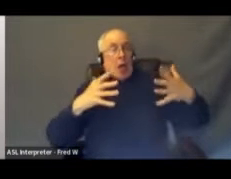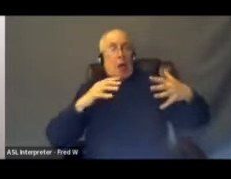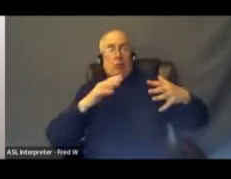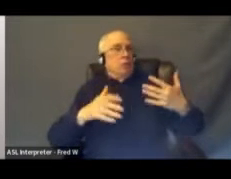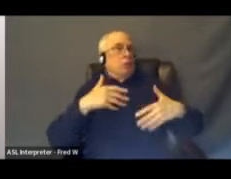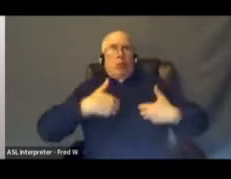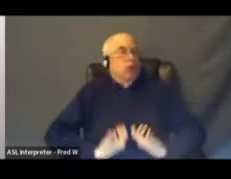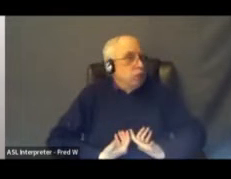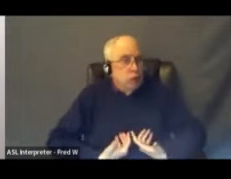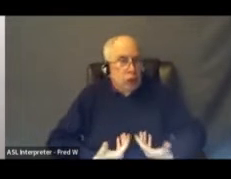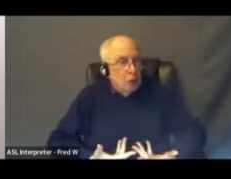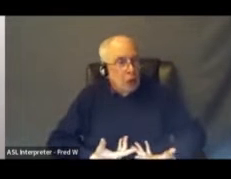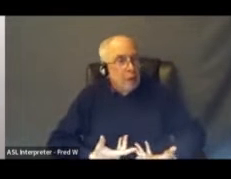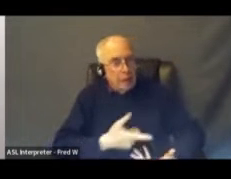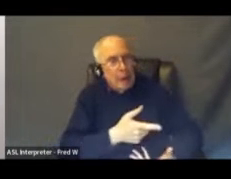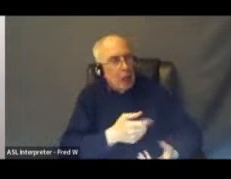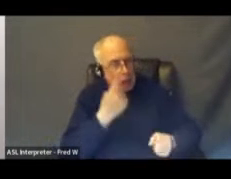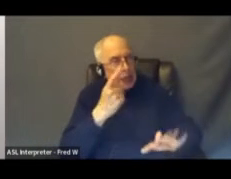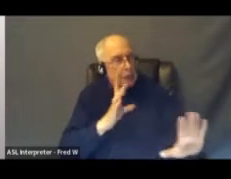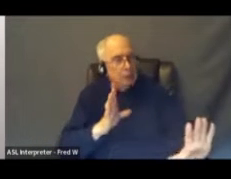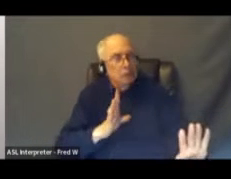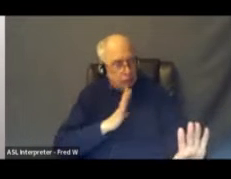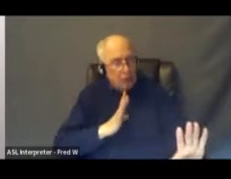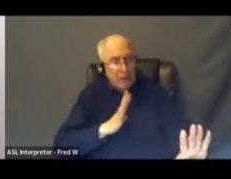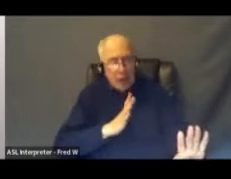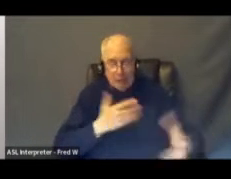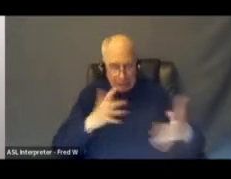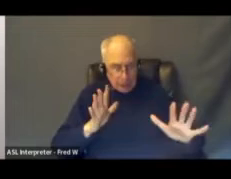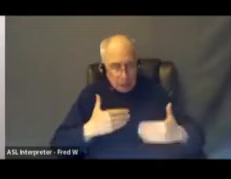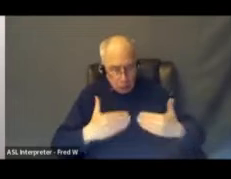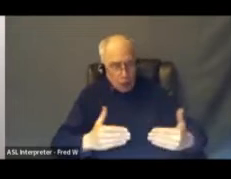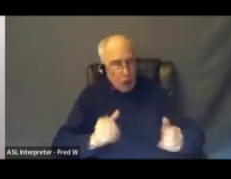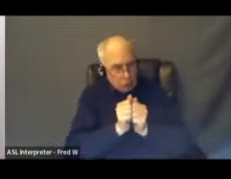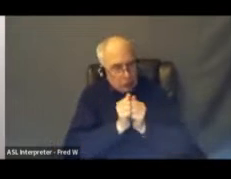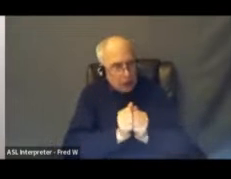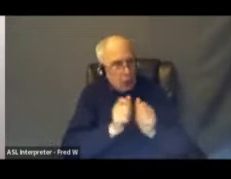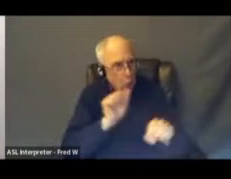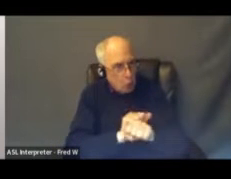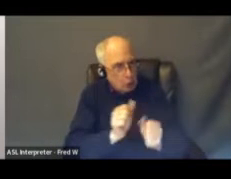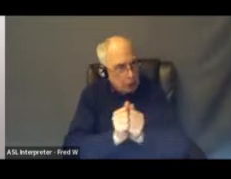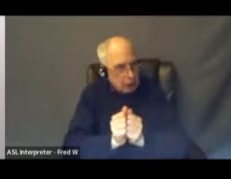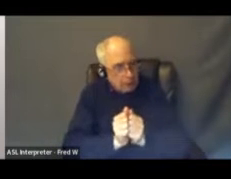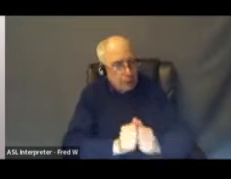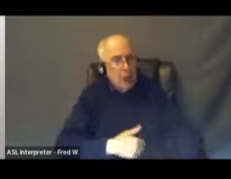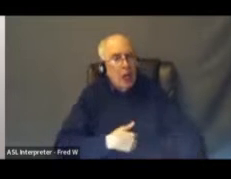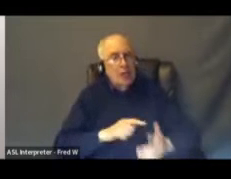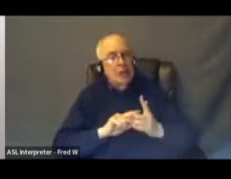there is an understanding Oh, no, I'm done here. Thanks. Let's, let's move on. I start to see some some, you know,